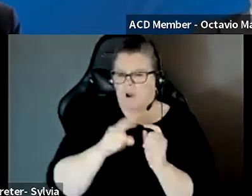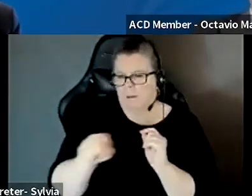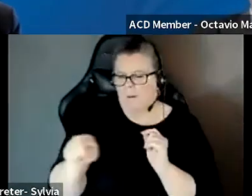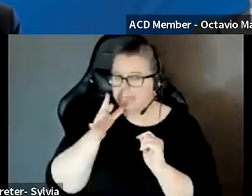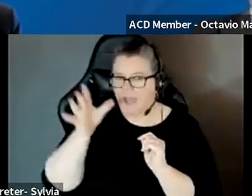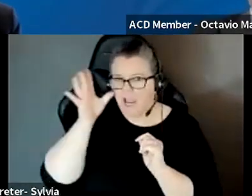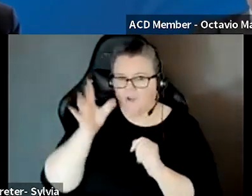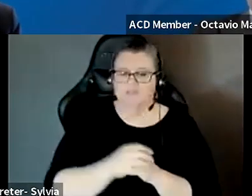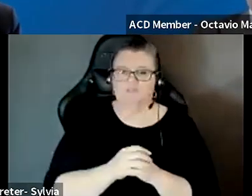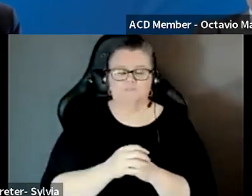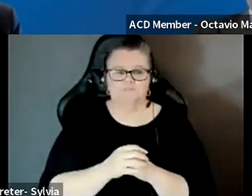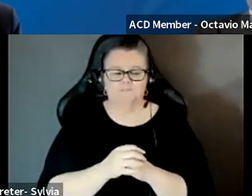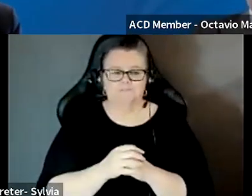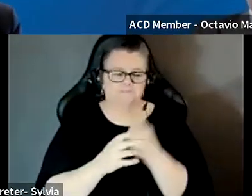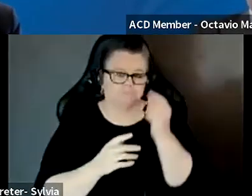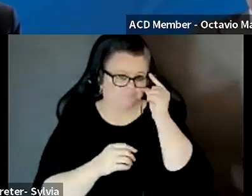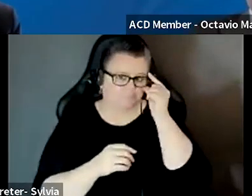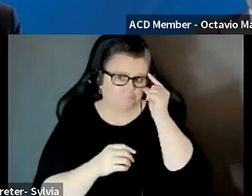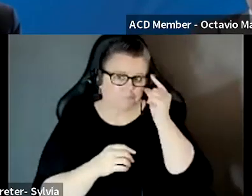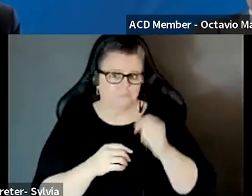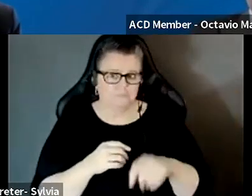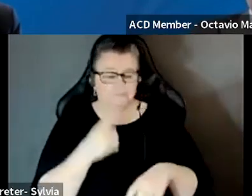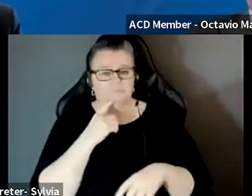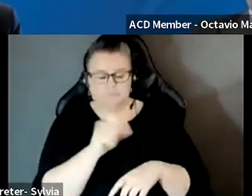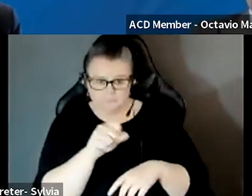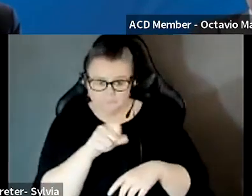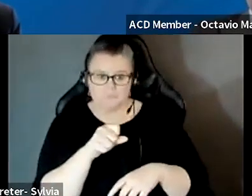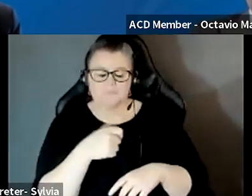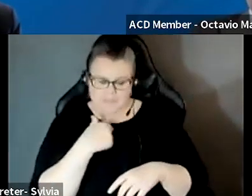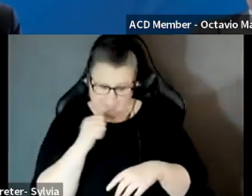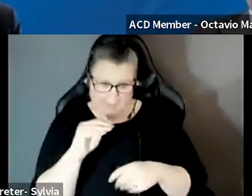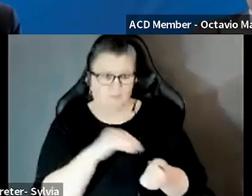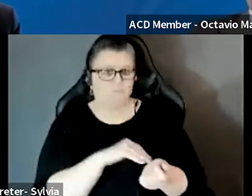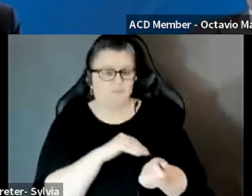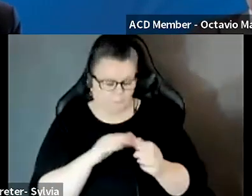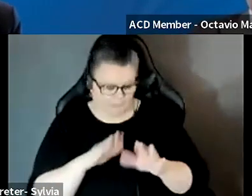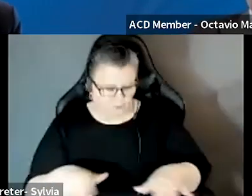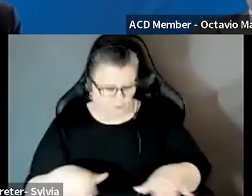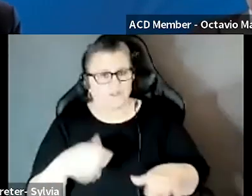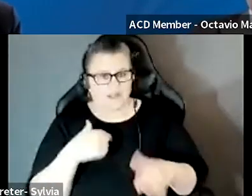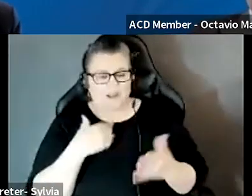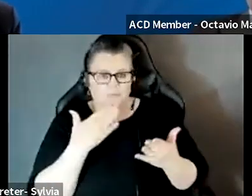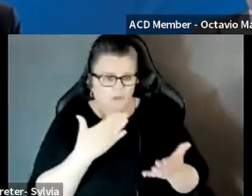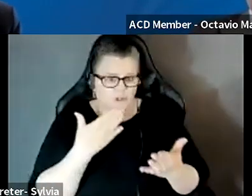as a pediatrician, I am completely appreciative of the role that healthcare providers play in the administration of the vaccine to young children,